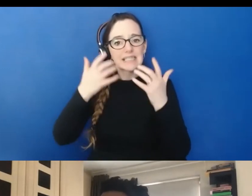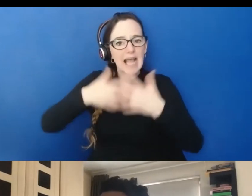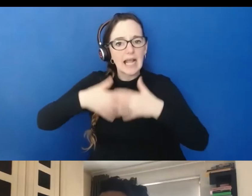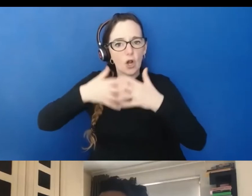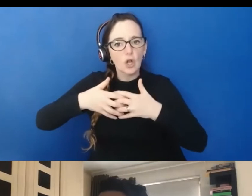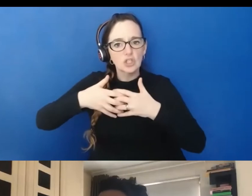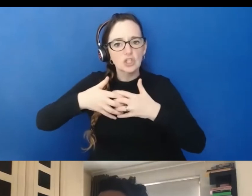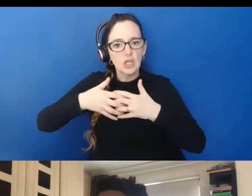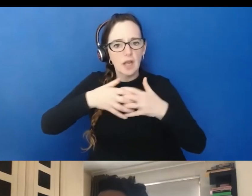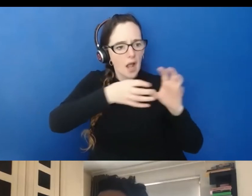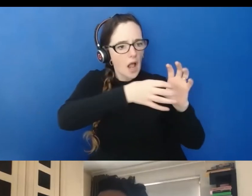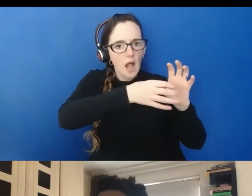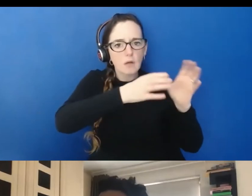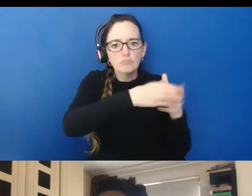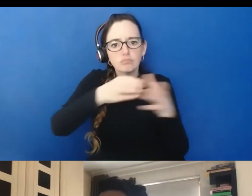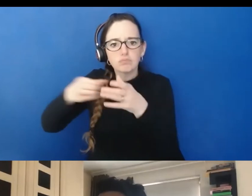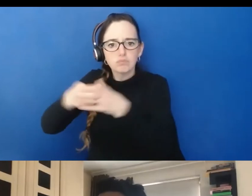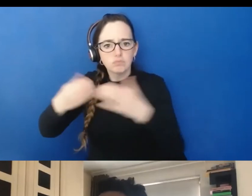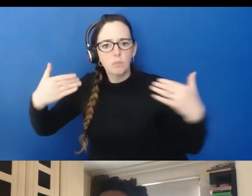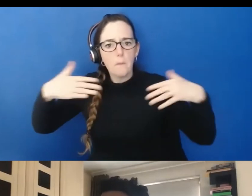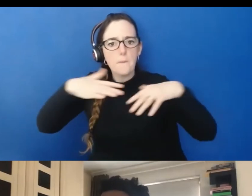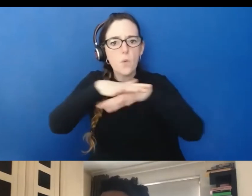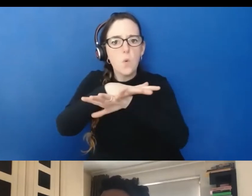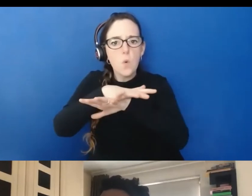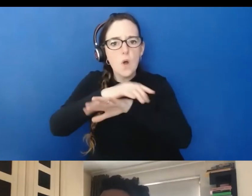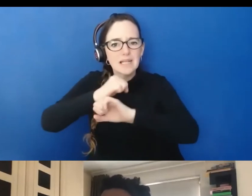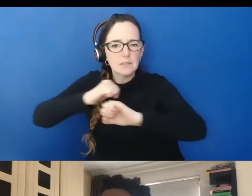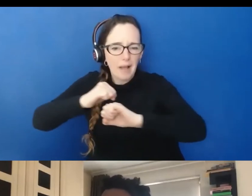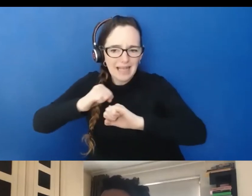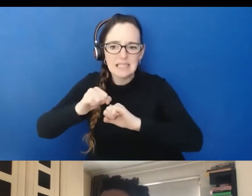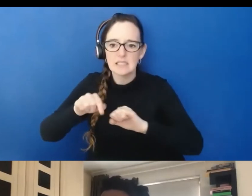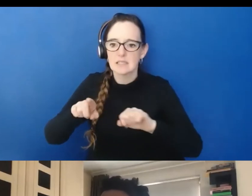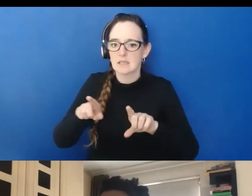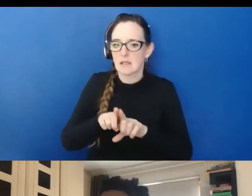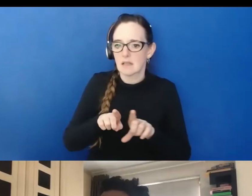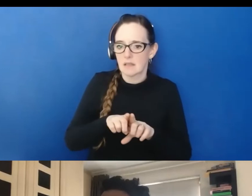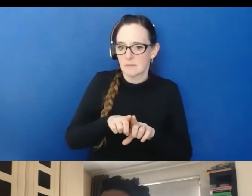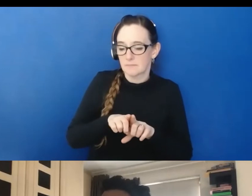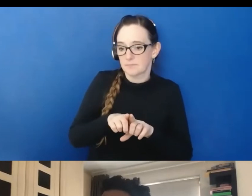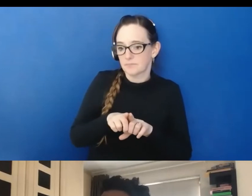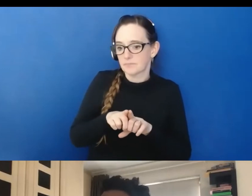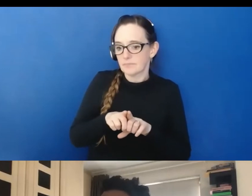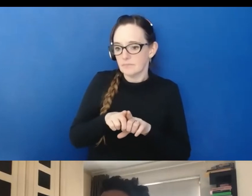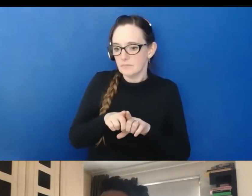In a way similar to I guess Legacy Russel who wrote the Glitch Feminist Manifesto about